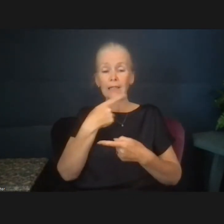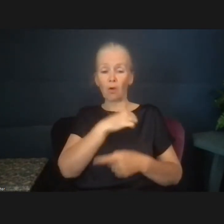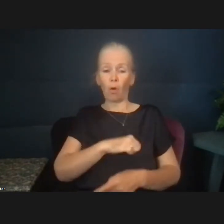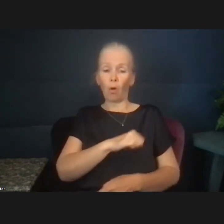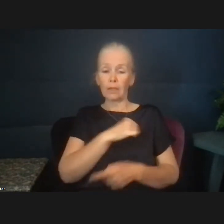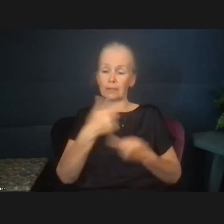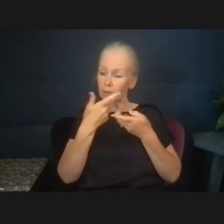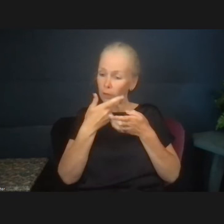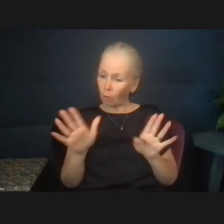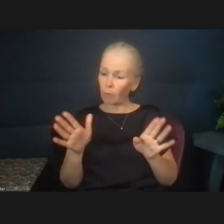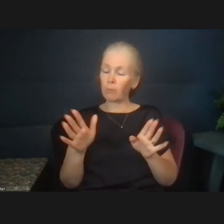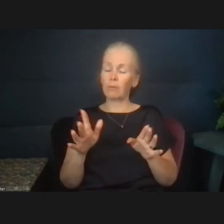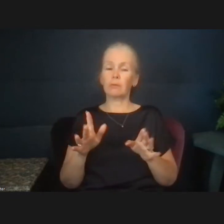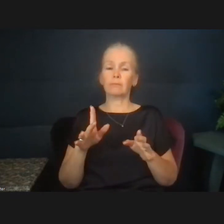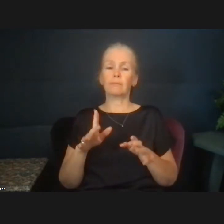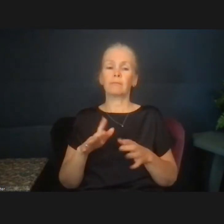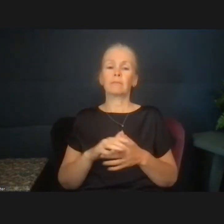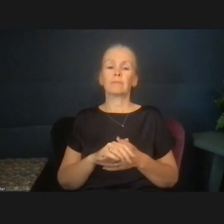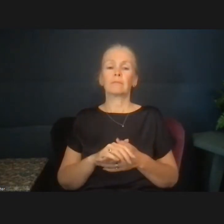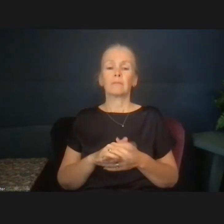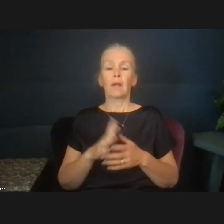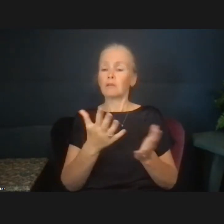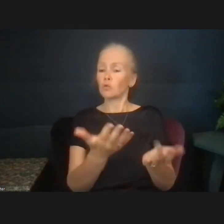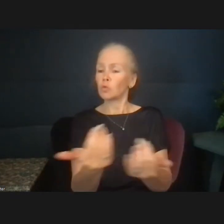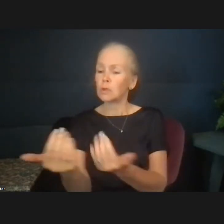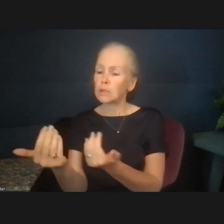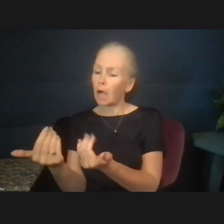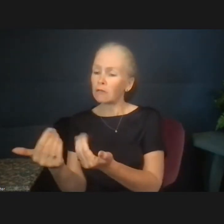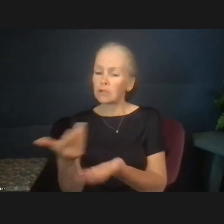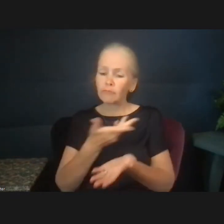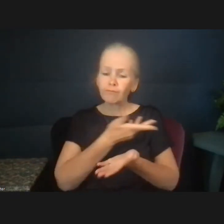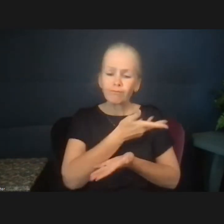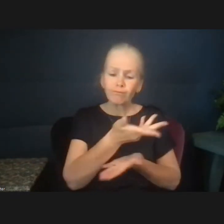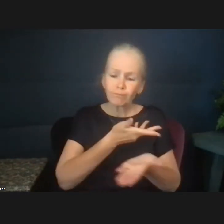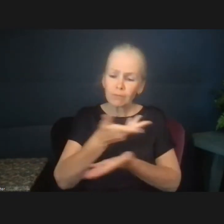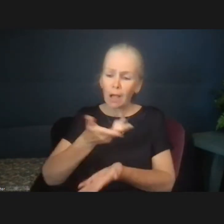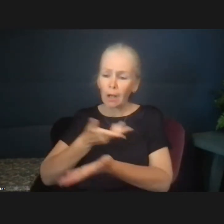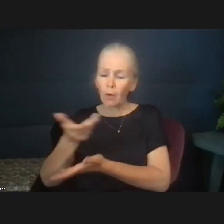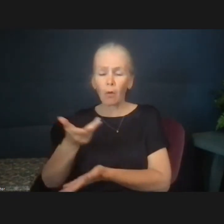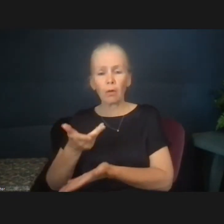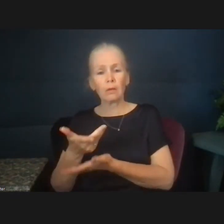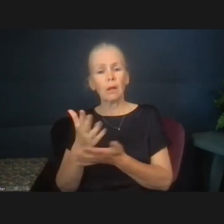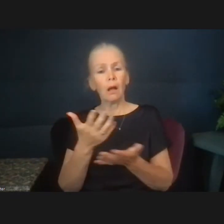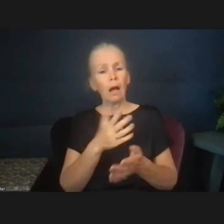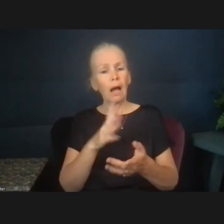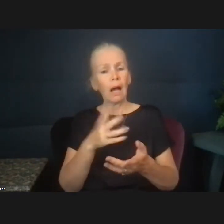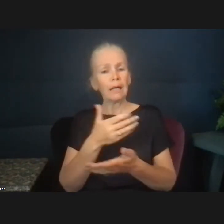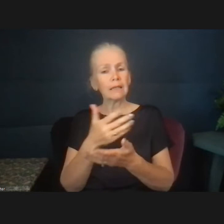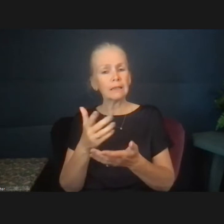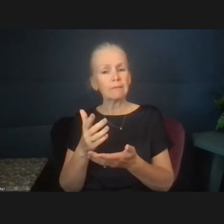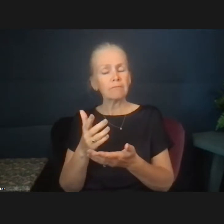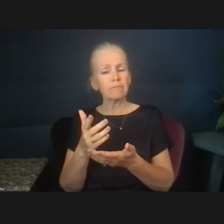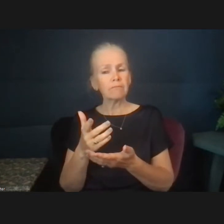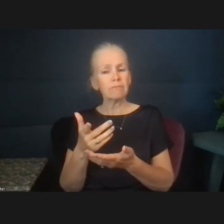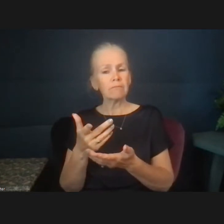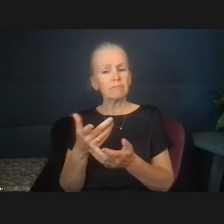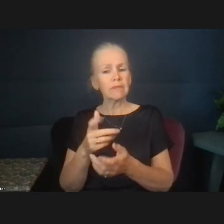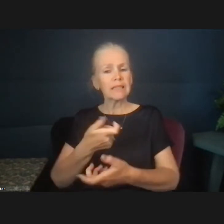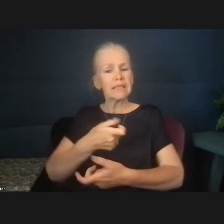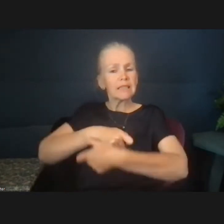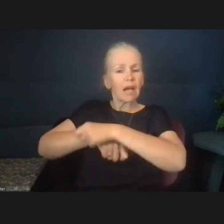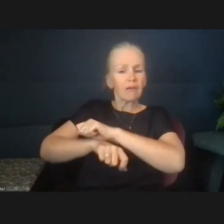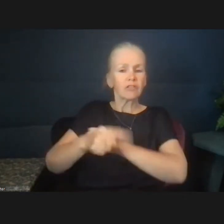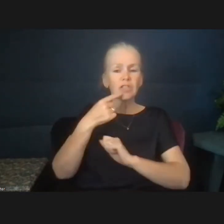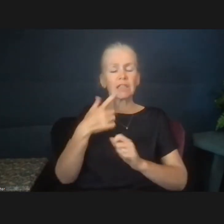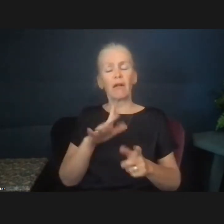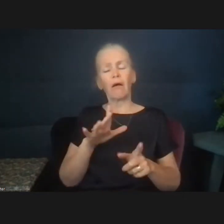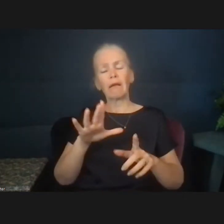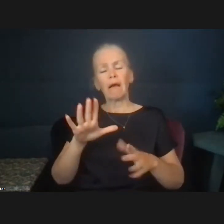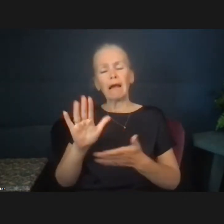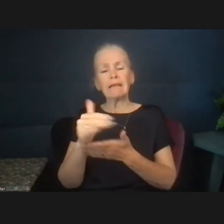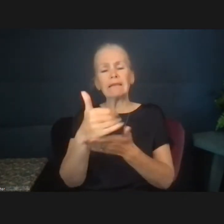and that encourages open conversation, and encourages a safe space for them to learn